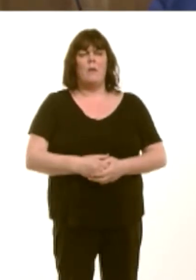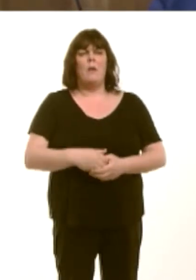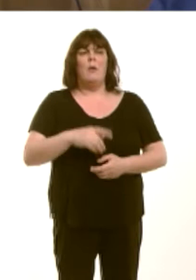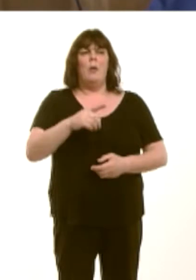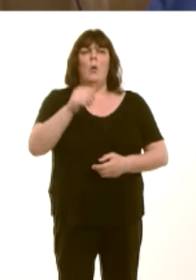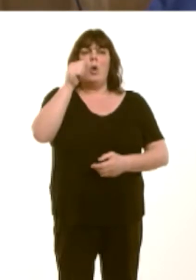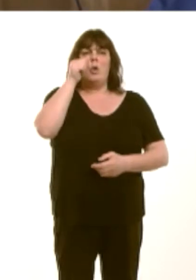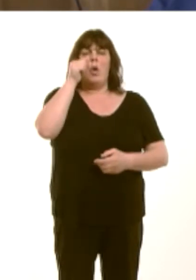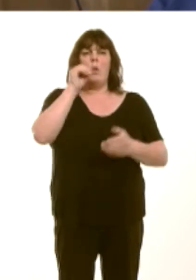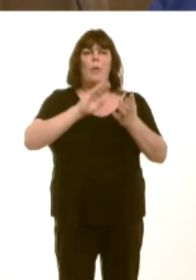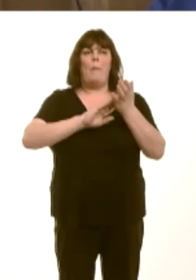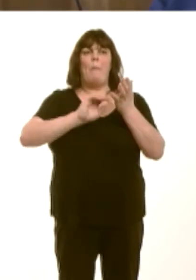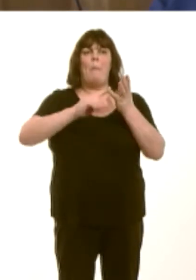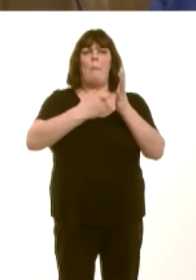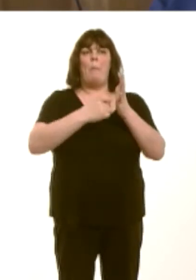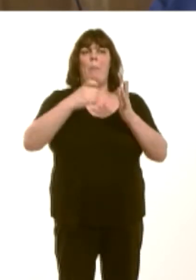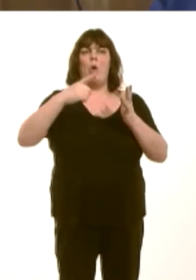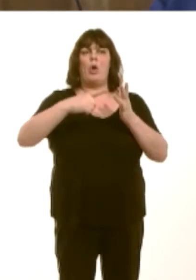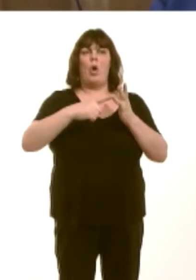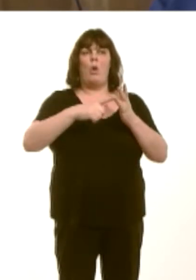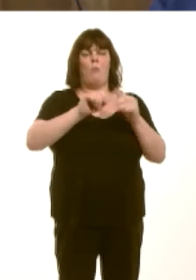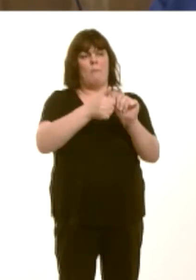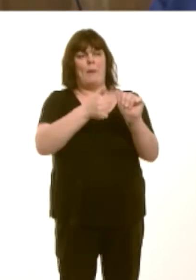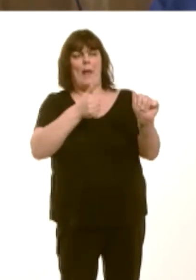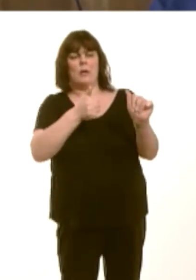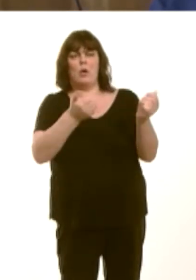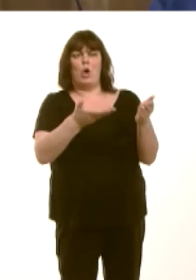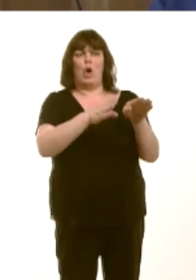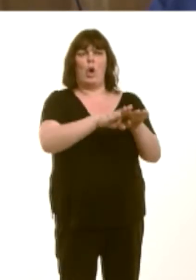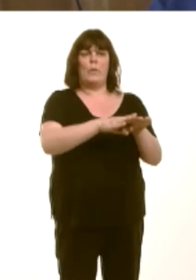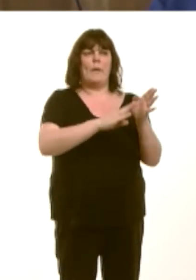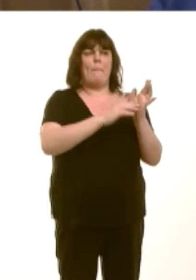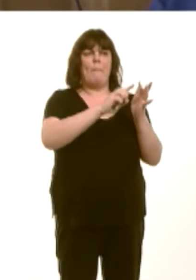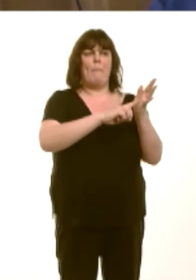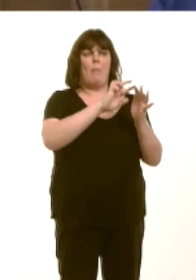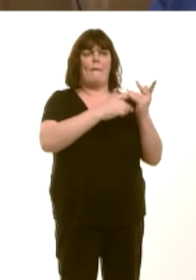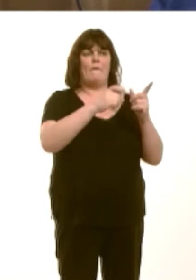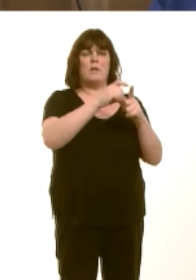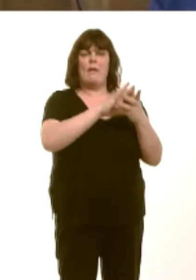of the Murco plant in Milford Haven, this is something that we want to proceed with as soon as possible.